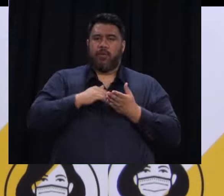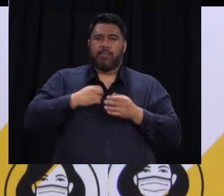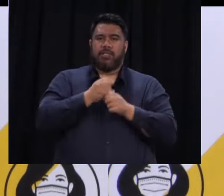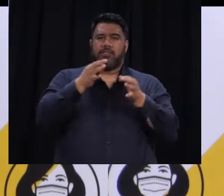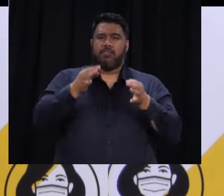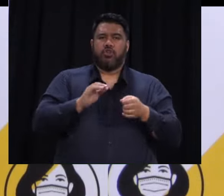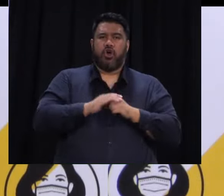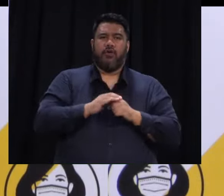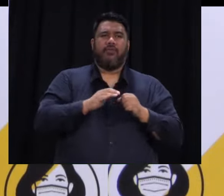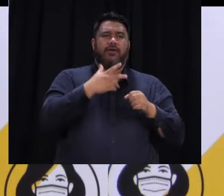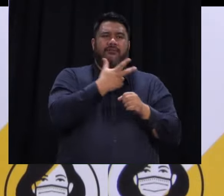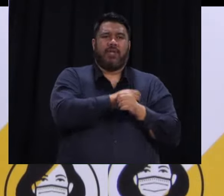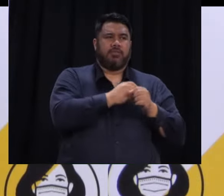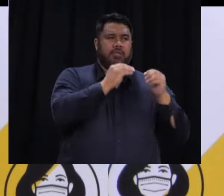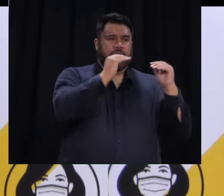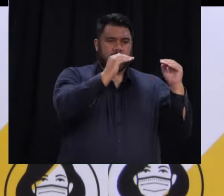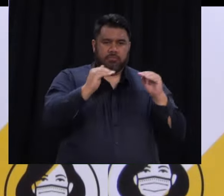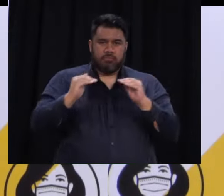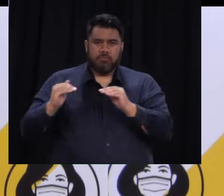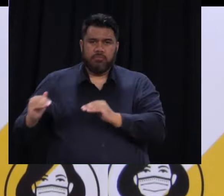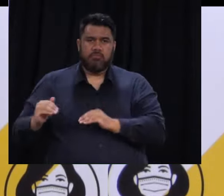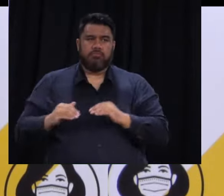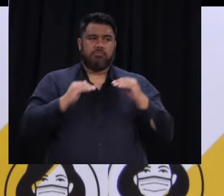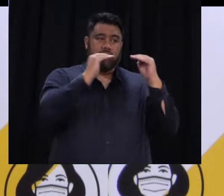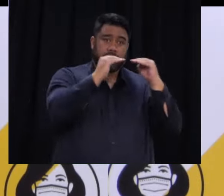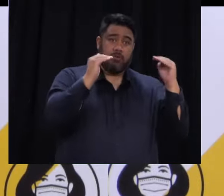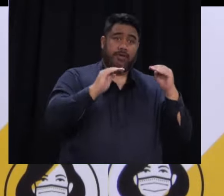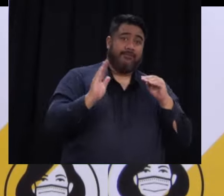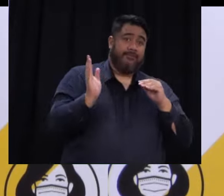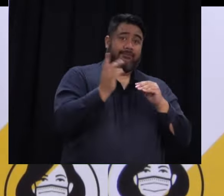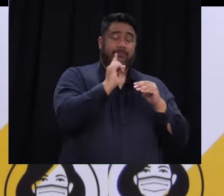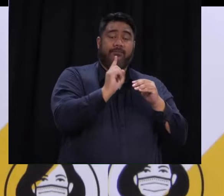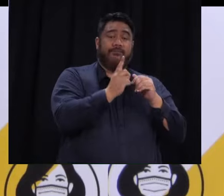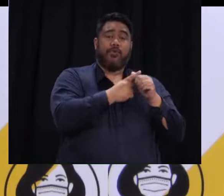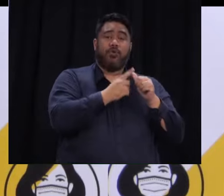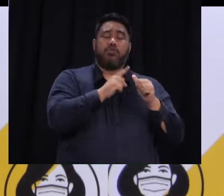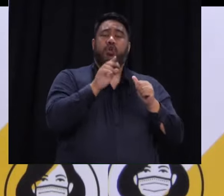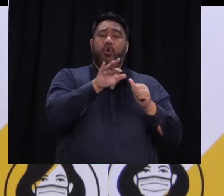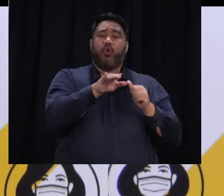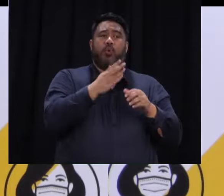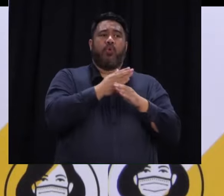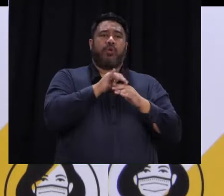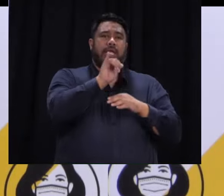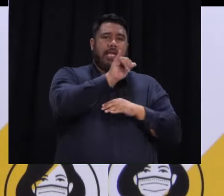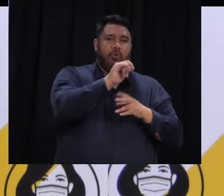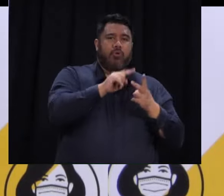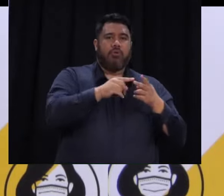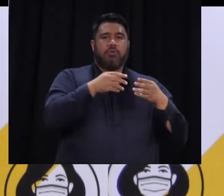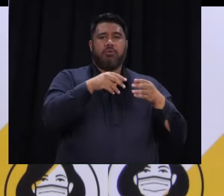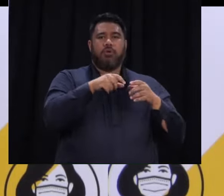best possible health advice when it came to the way we did our vaccination program. We